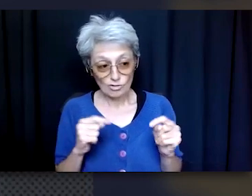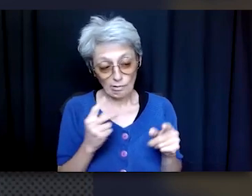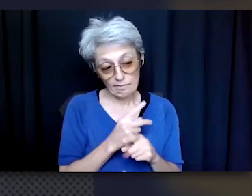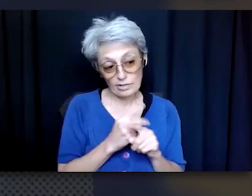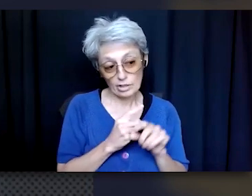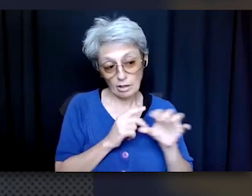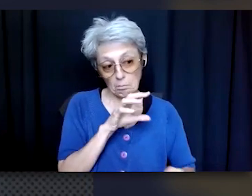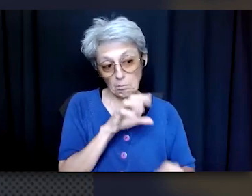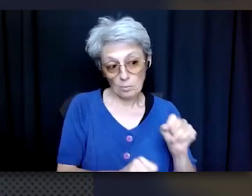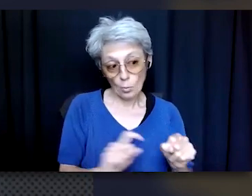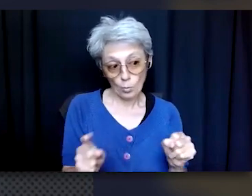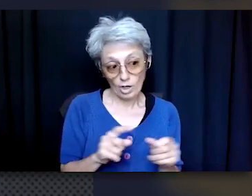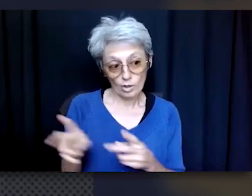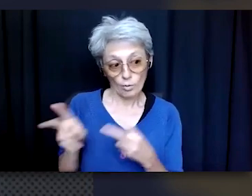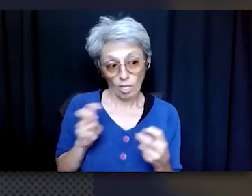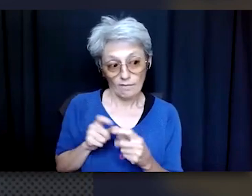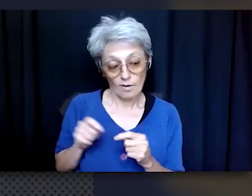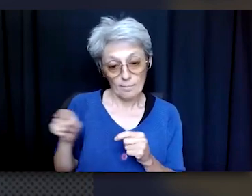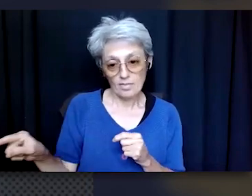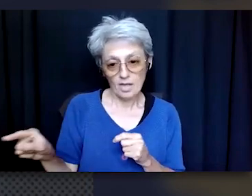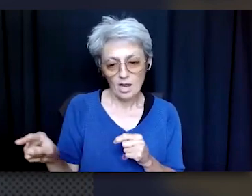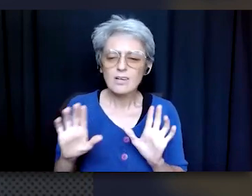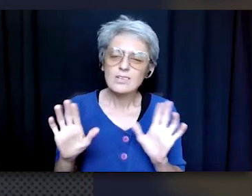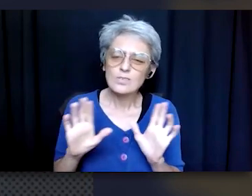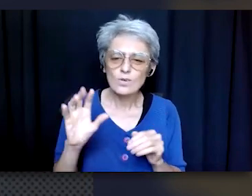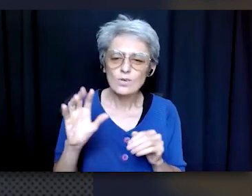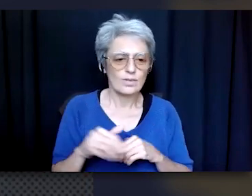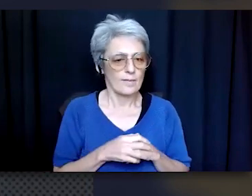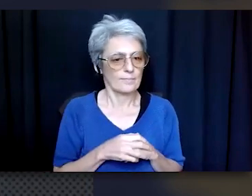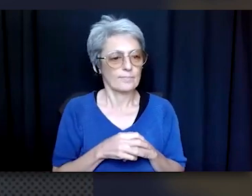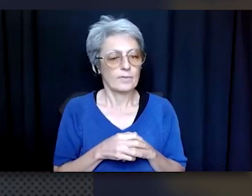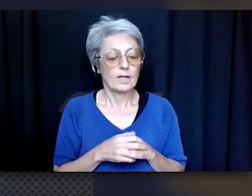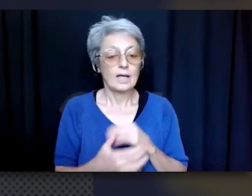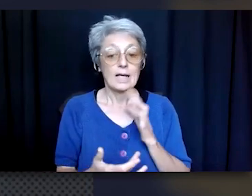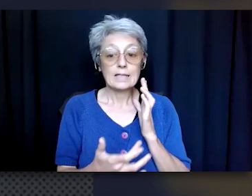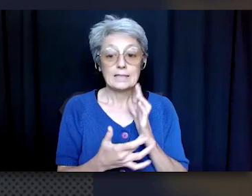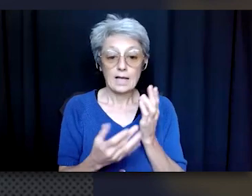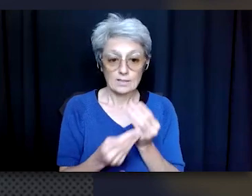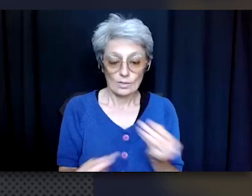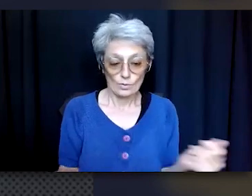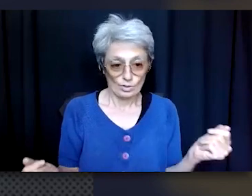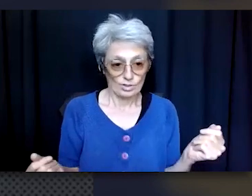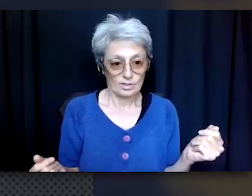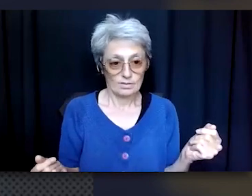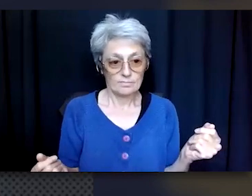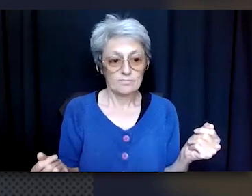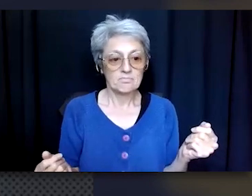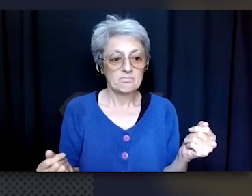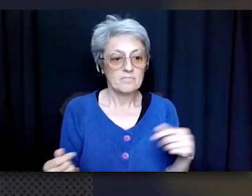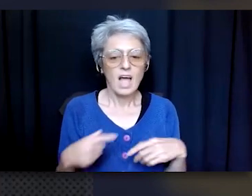seeking pedagogical rather than technological solutions for my classes. I teach tech, but if